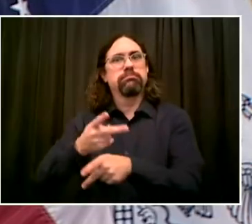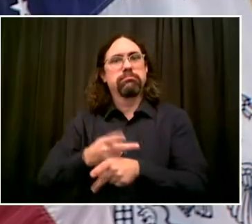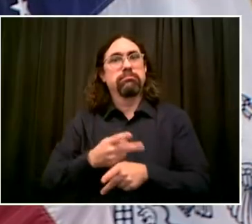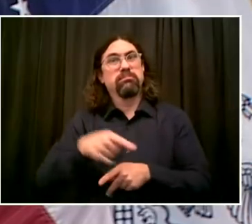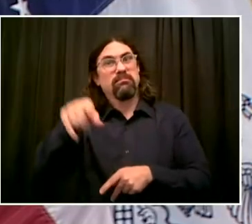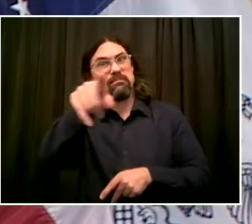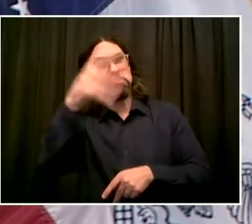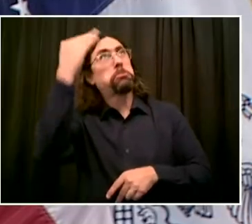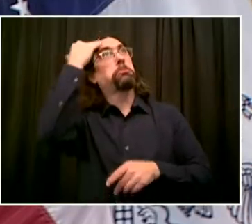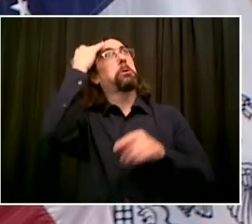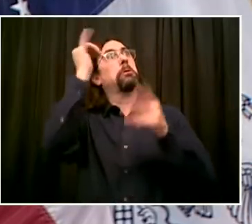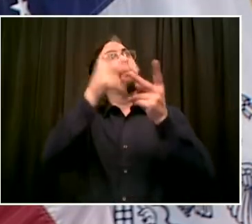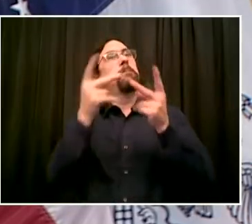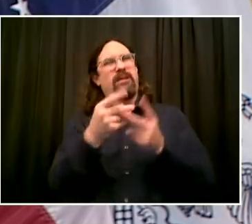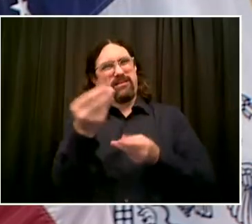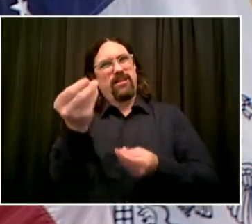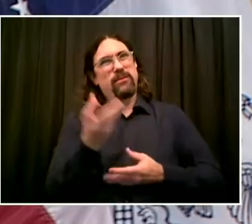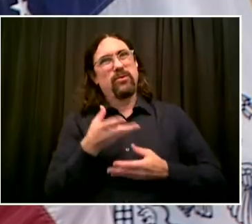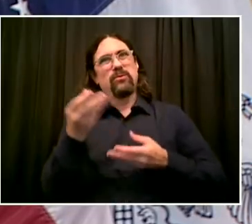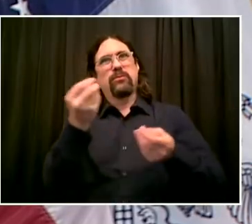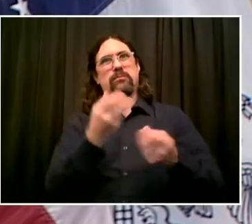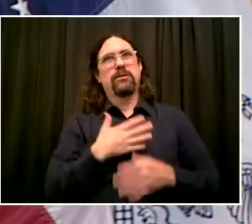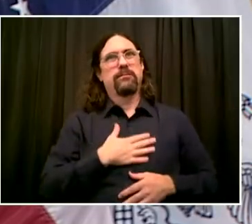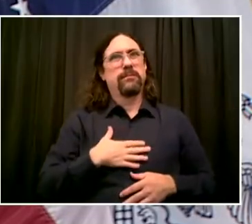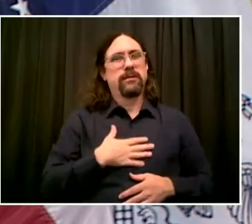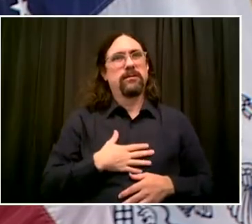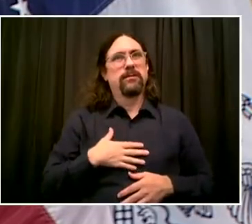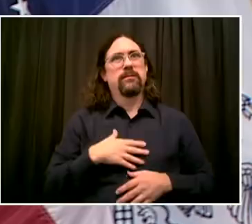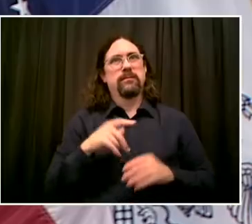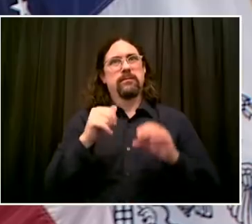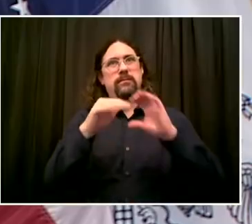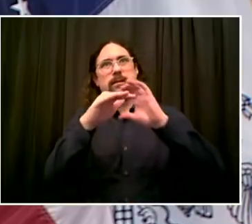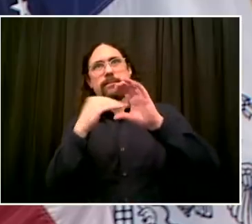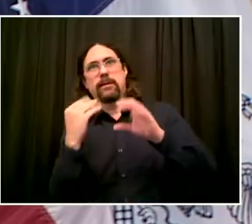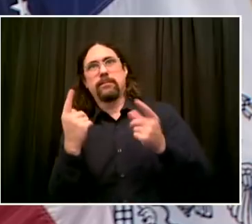THITS HAT MIGHT WORK FOR CHILDCARE.